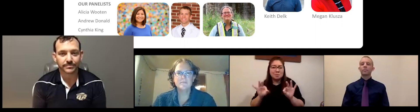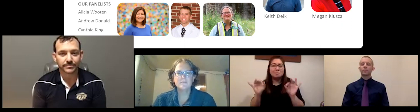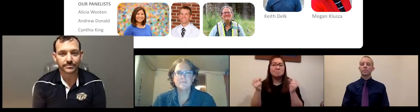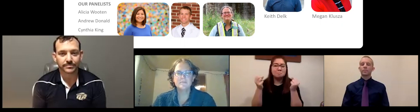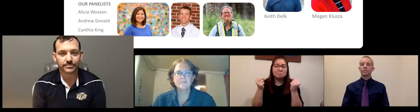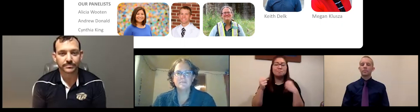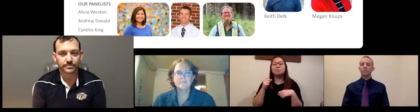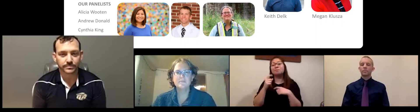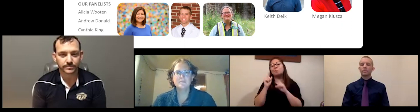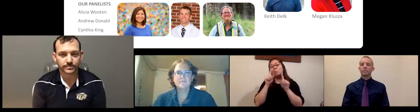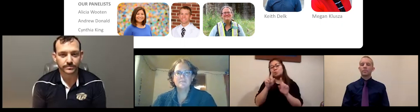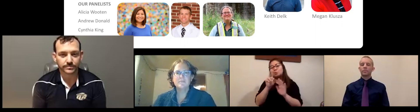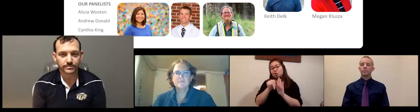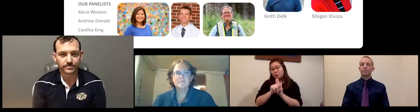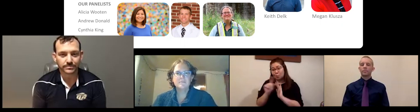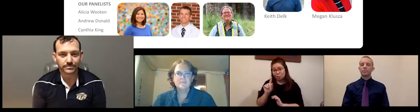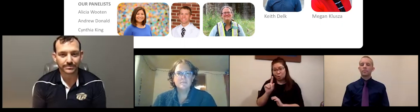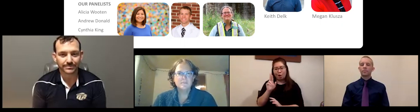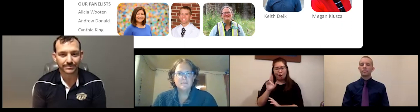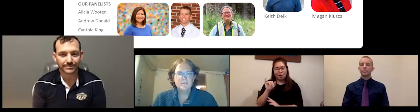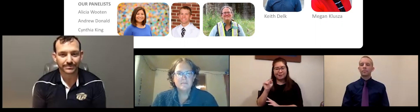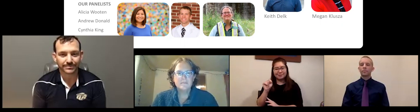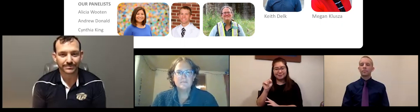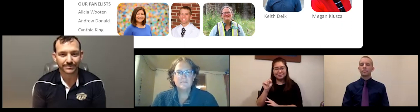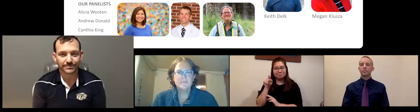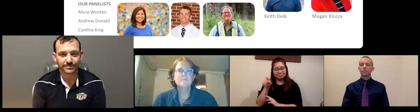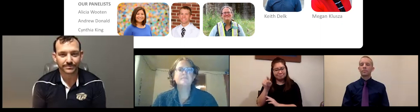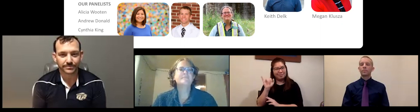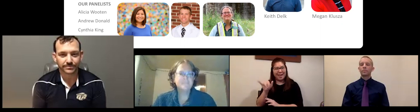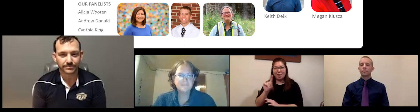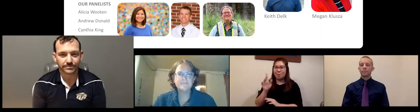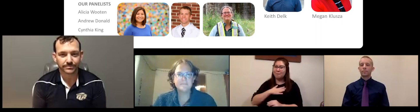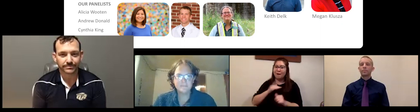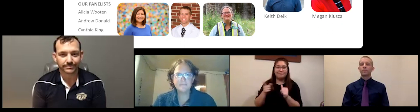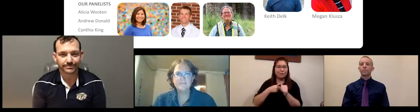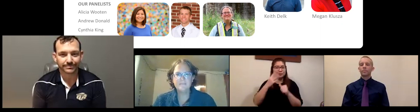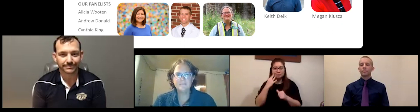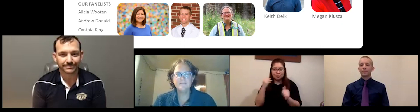when I met some older children, who were Deaf, and I started to learn sign language. I got my undergraduate degree at RIT,